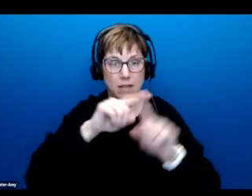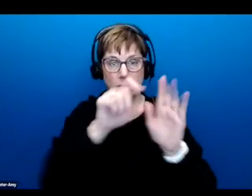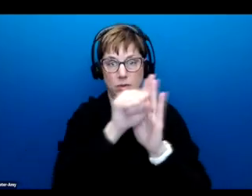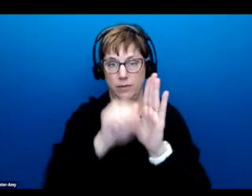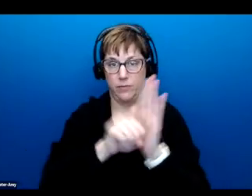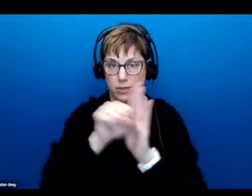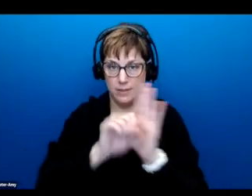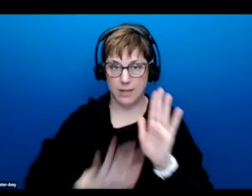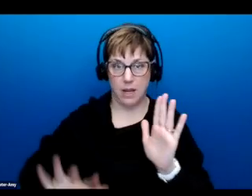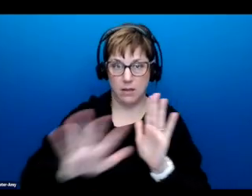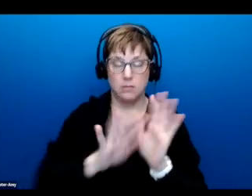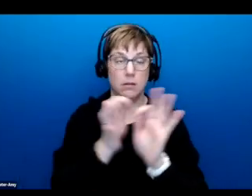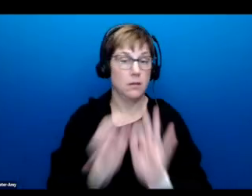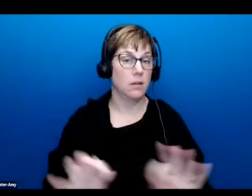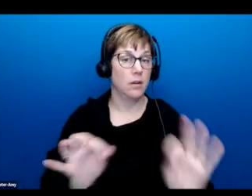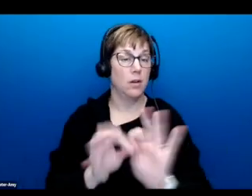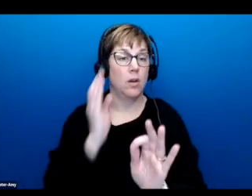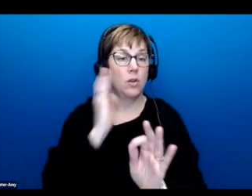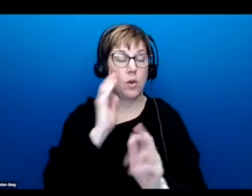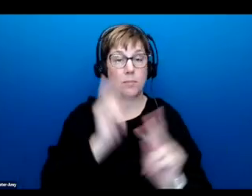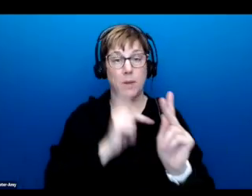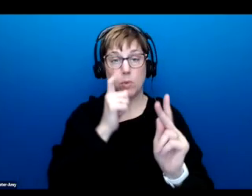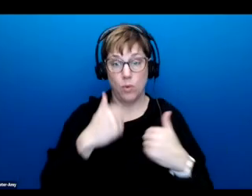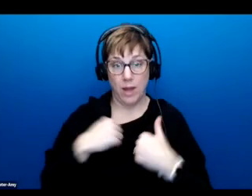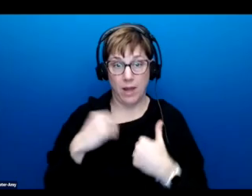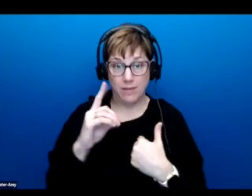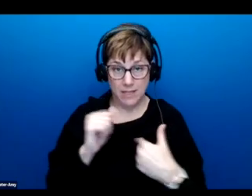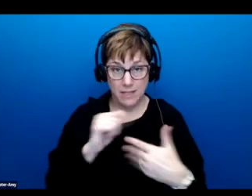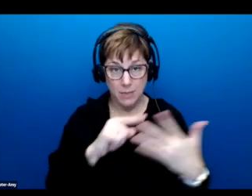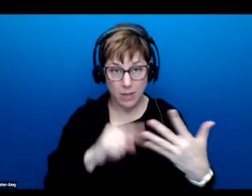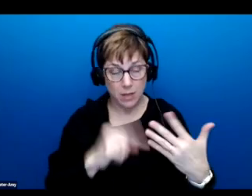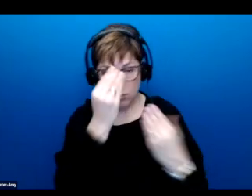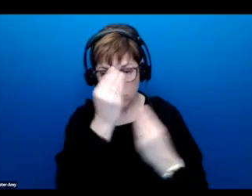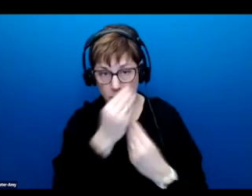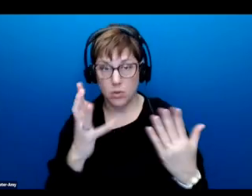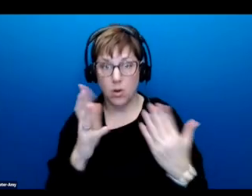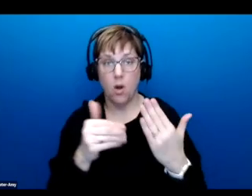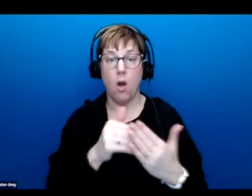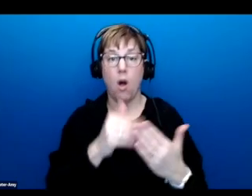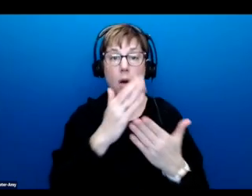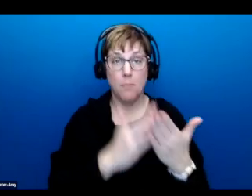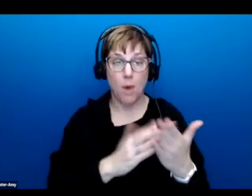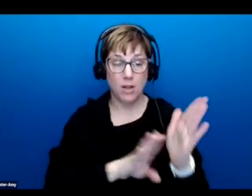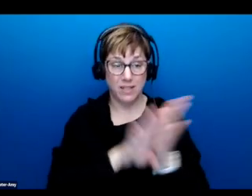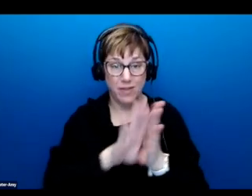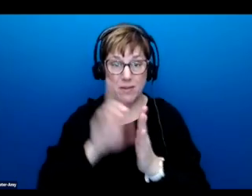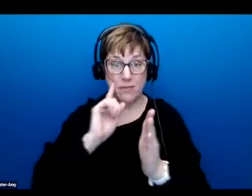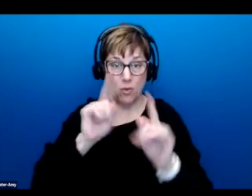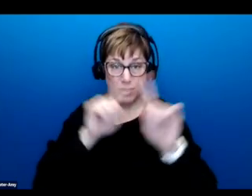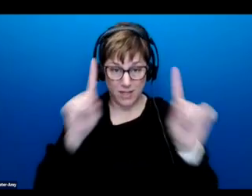It's important to note that persons with disabilities were advised at all phases of the development of the dashboard and at